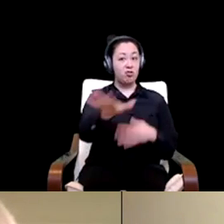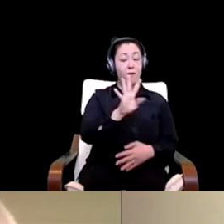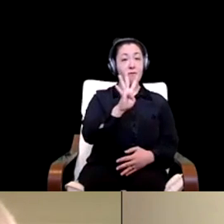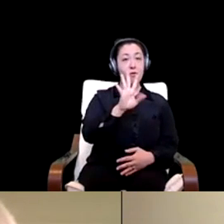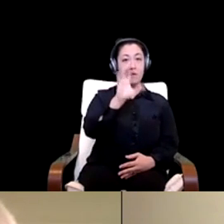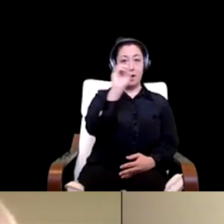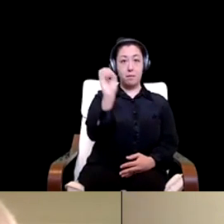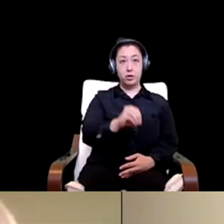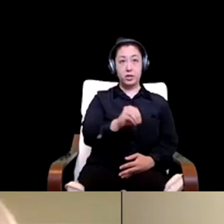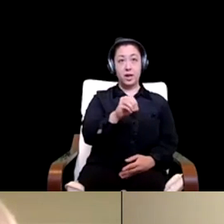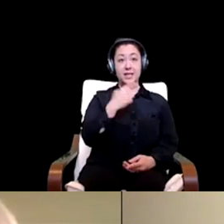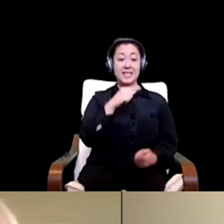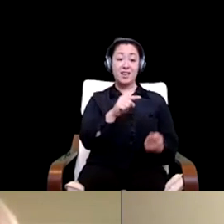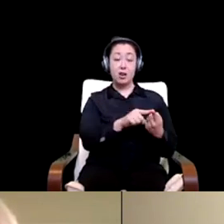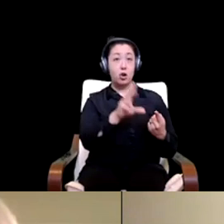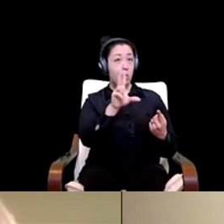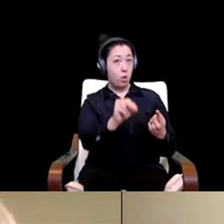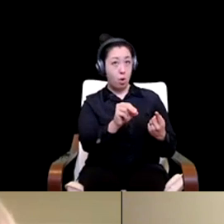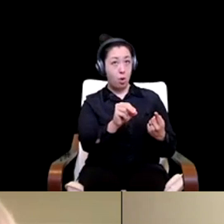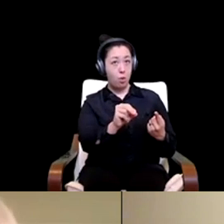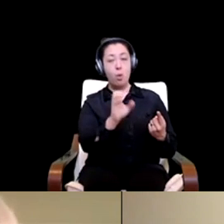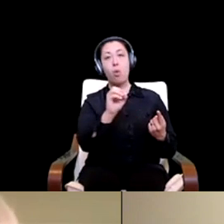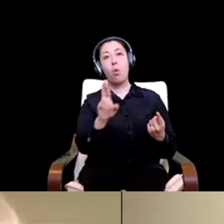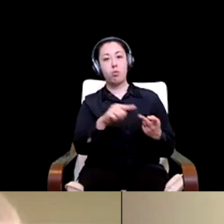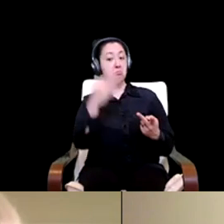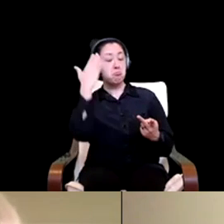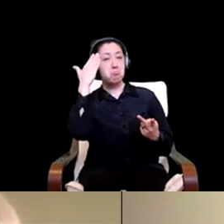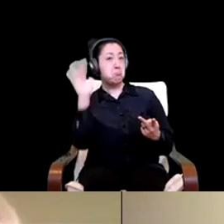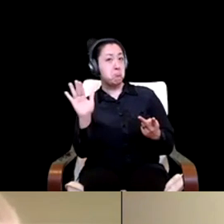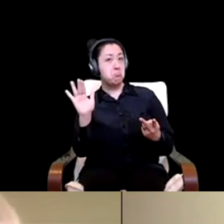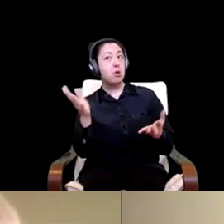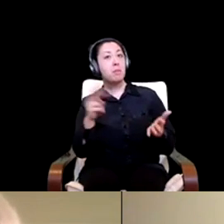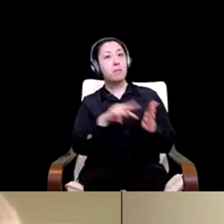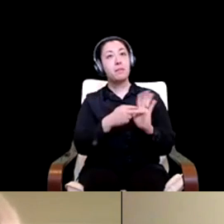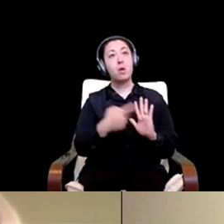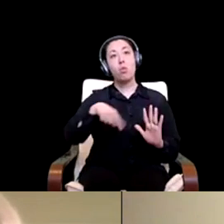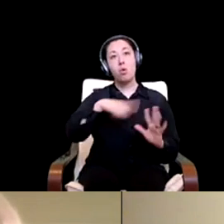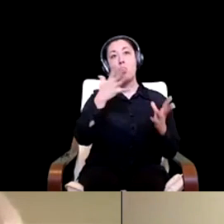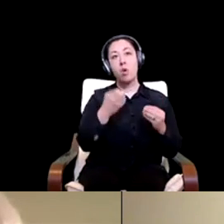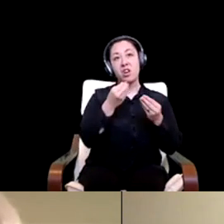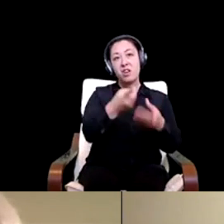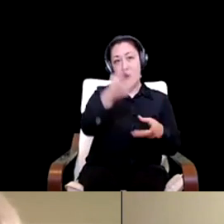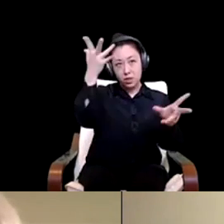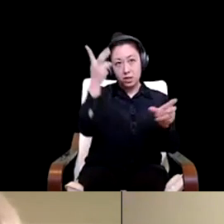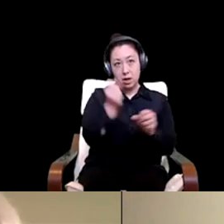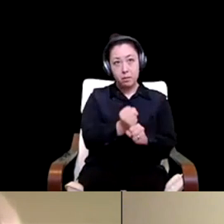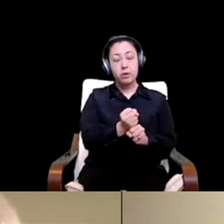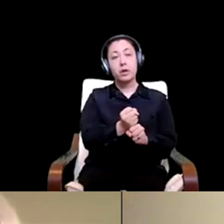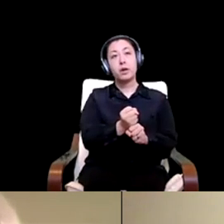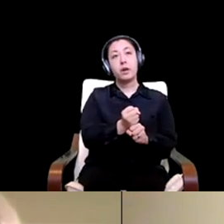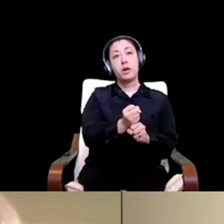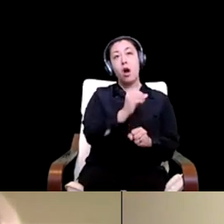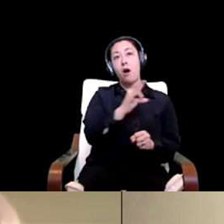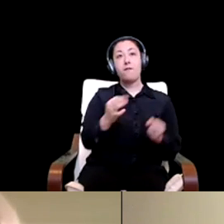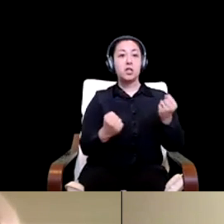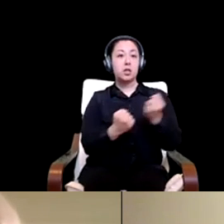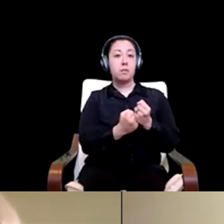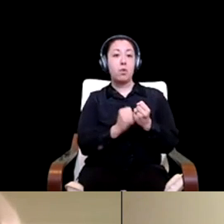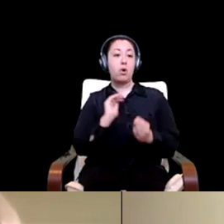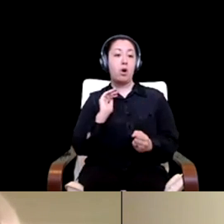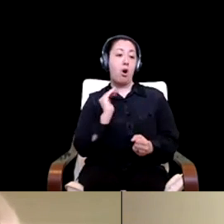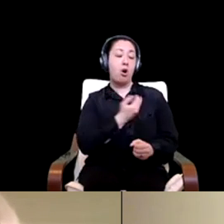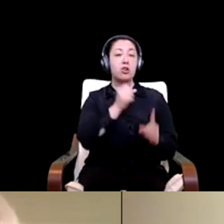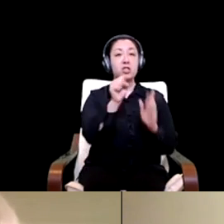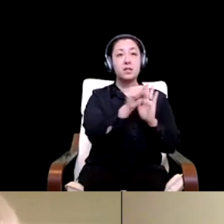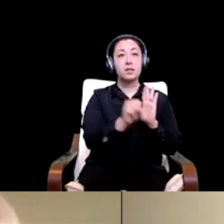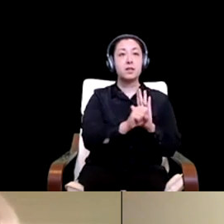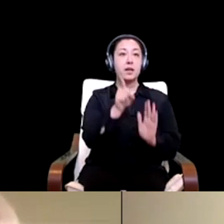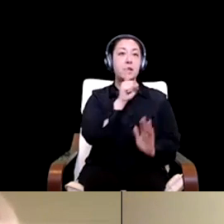know"-- an overview of the support that the state of Deafblind projects have for families